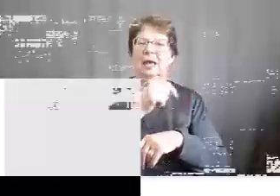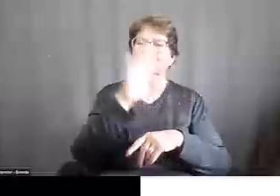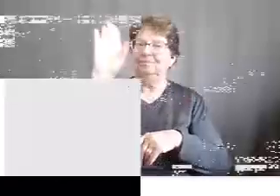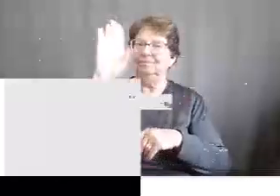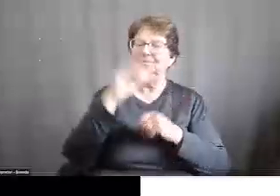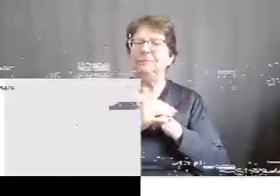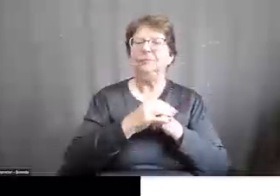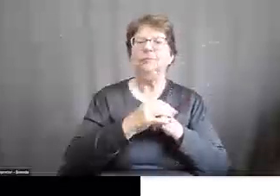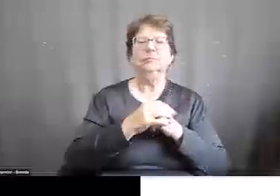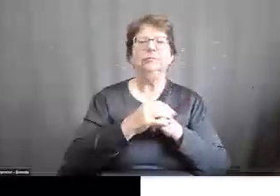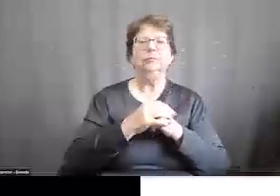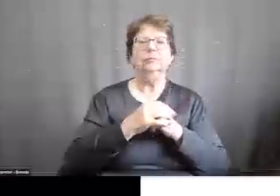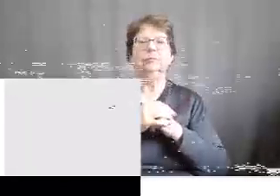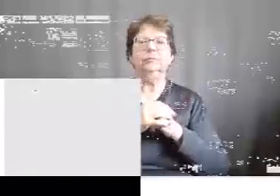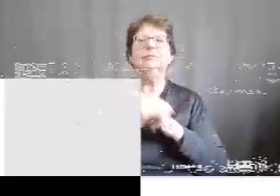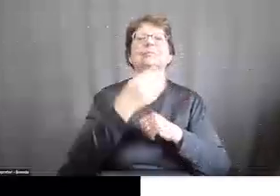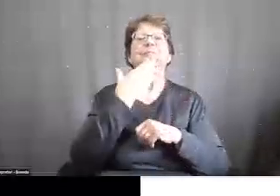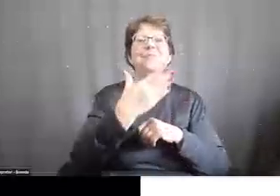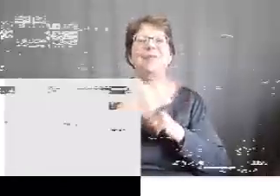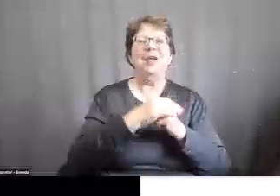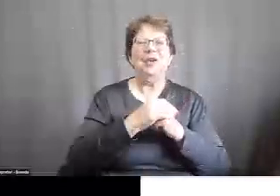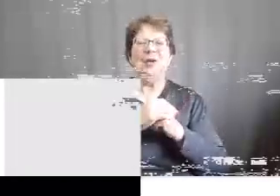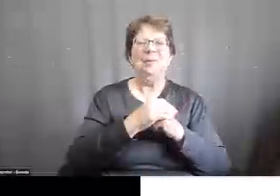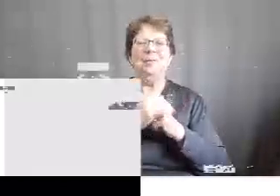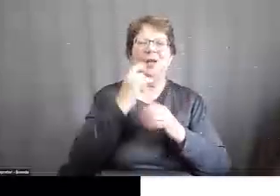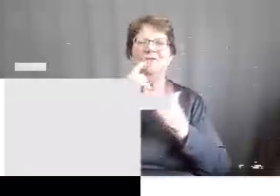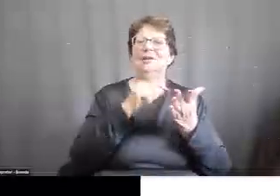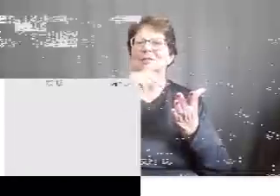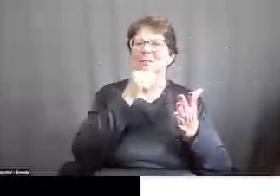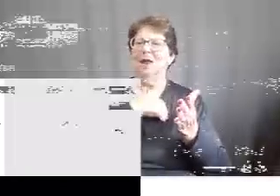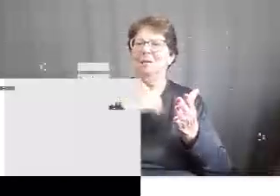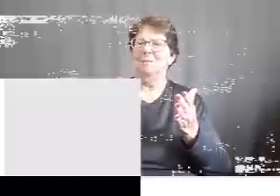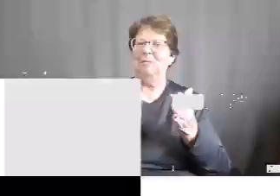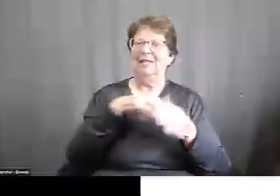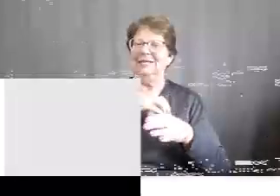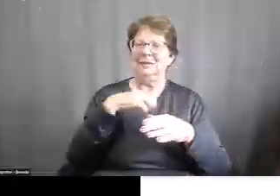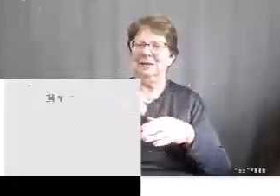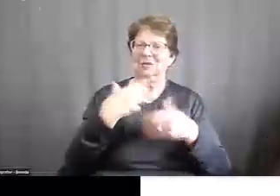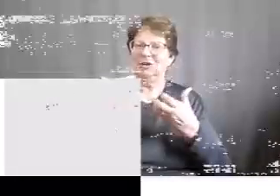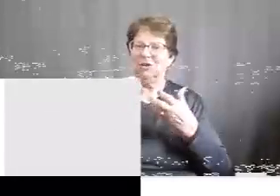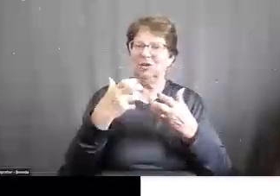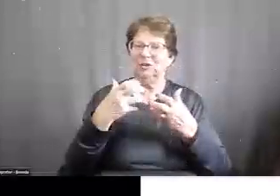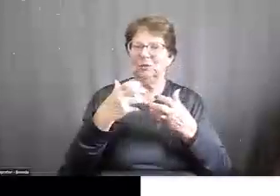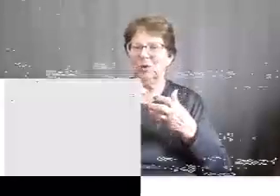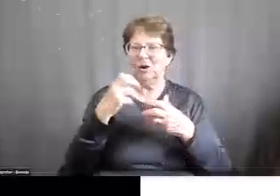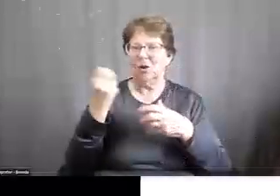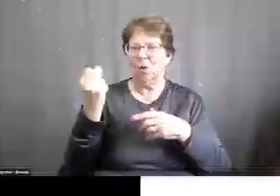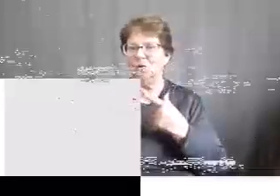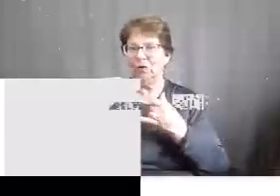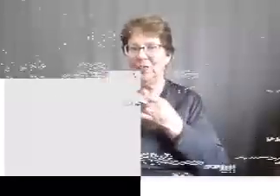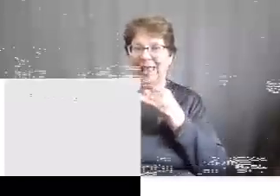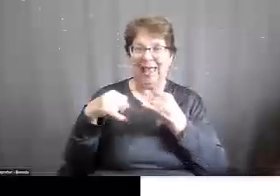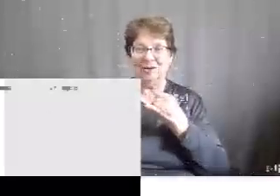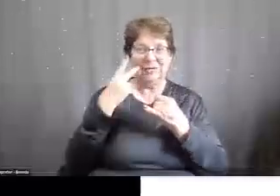Teresa Mosqueda: Well, thank you, Chair. I recognize I'm not a member of this committee, so I just wanted to hold to the end to see if it's okay to ask a question as well.